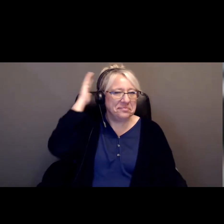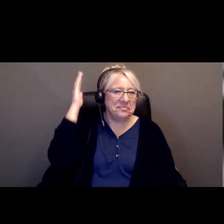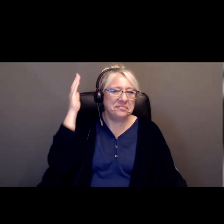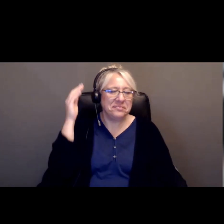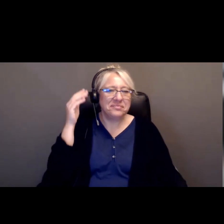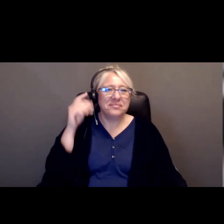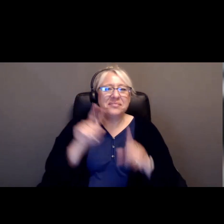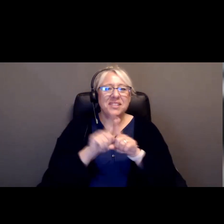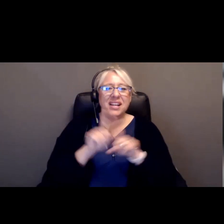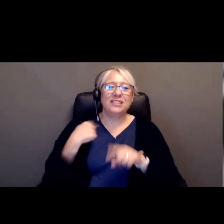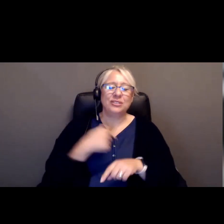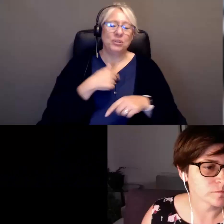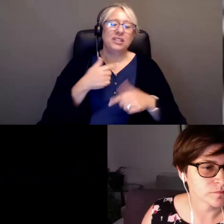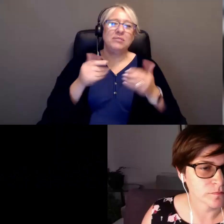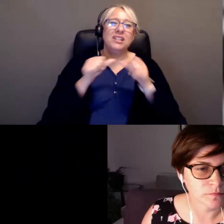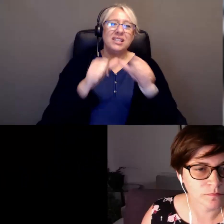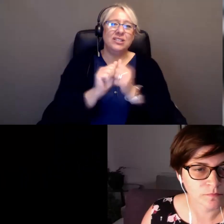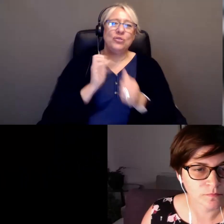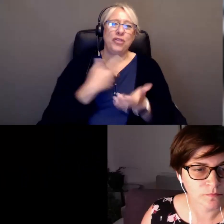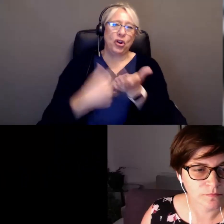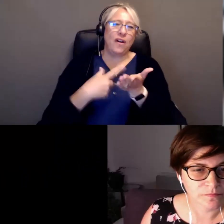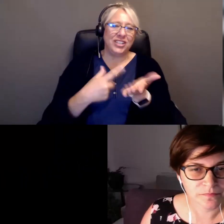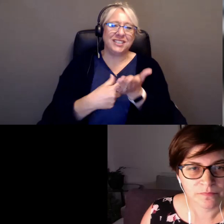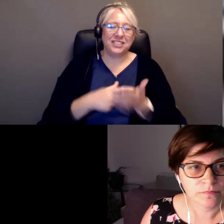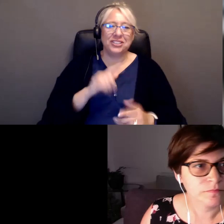as we have this conversation. >> JENNIFER CHAMBERS: Remember the Ontario